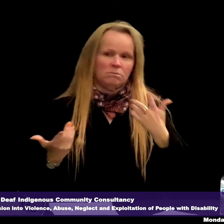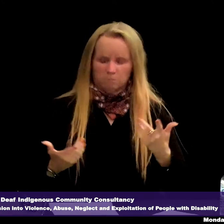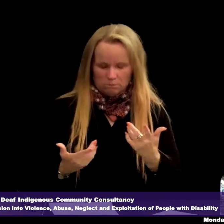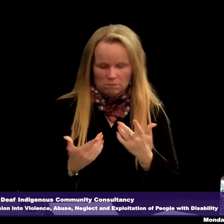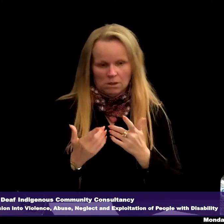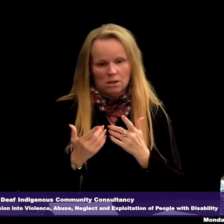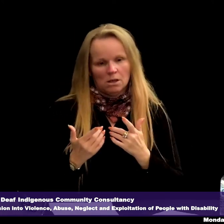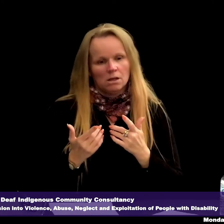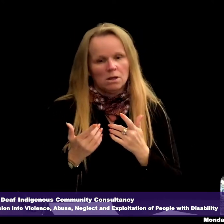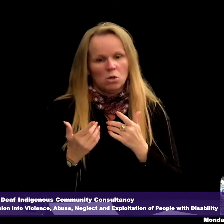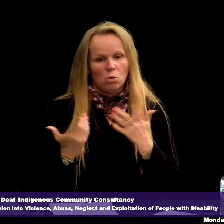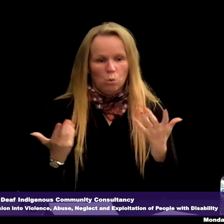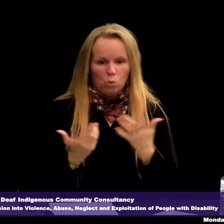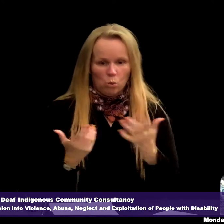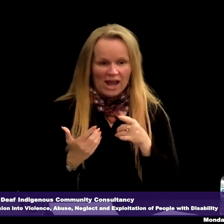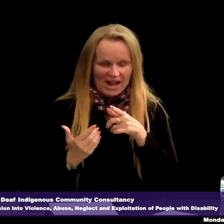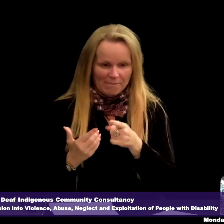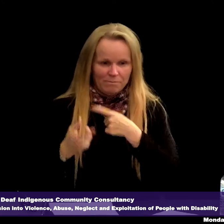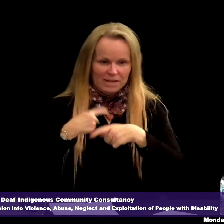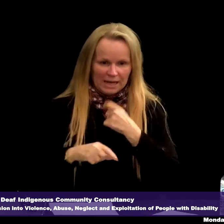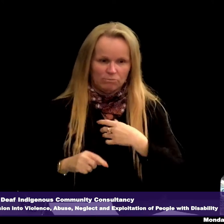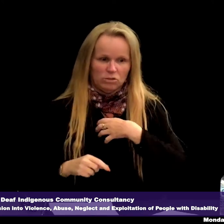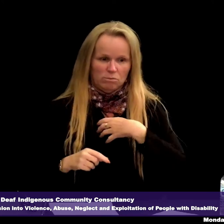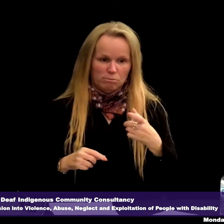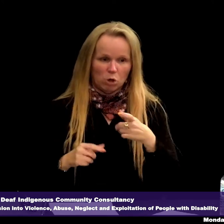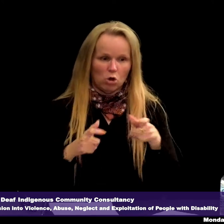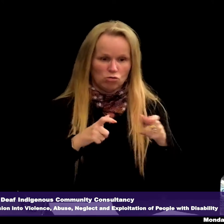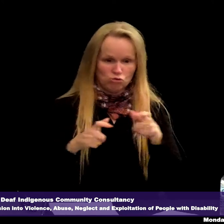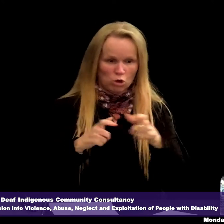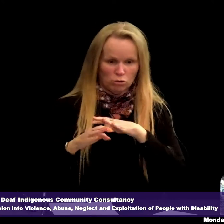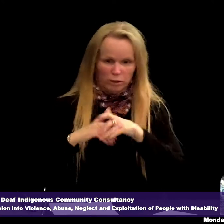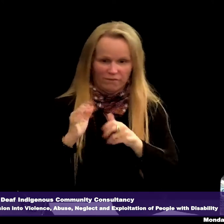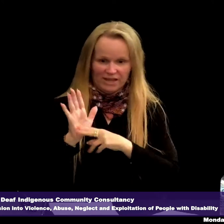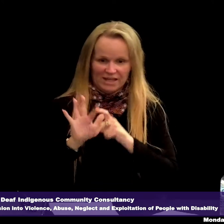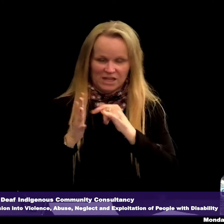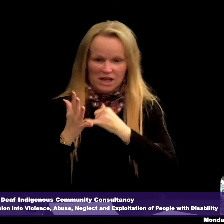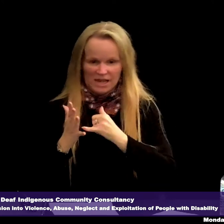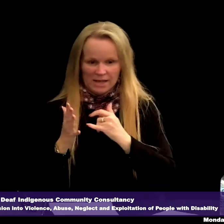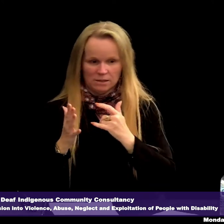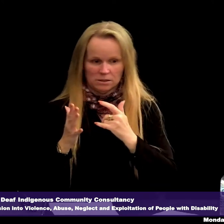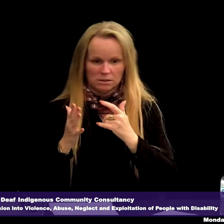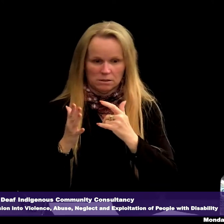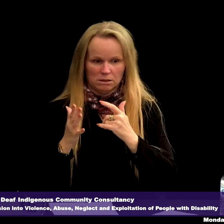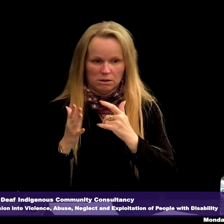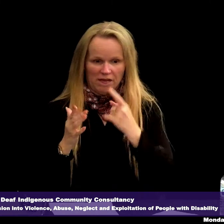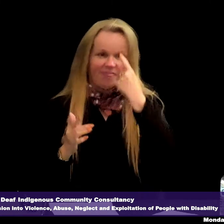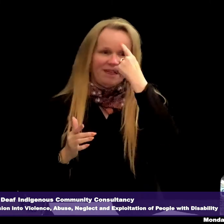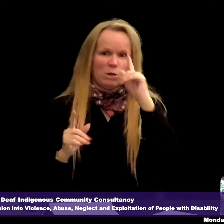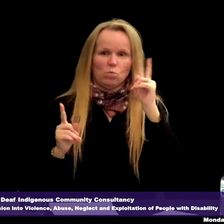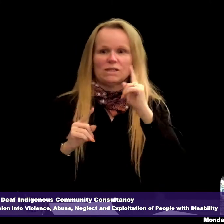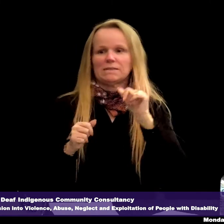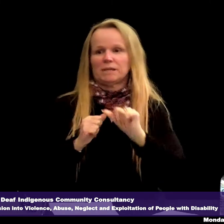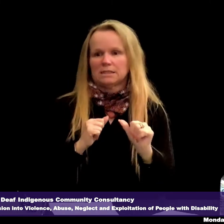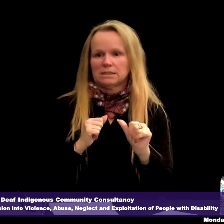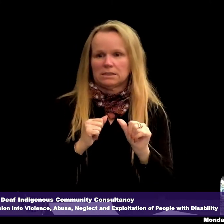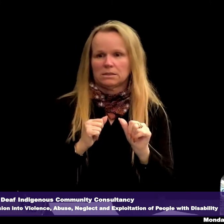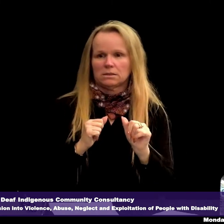mental health or unemployment where it becomes more controlling from the NDIS in